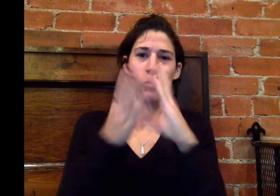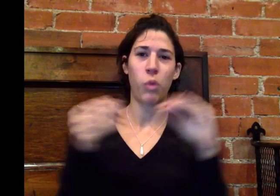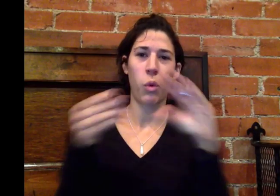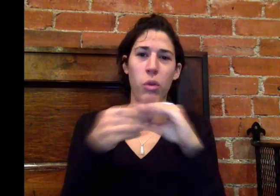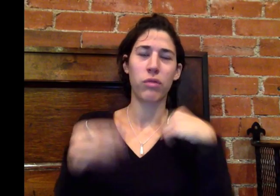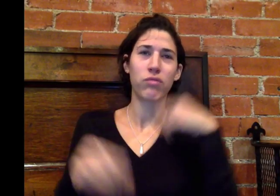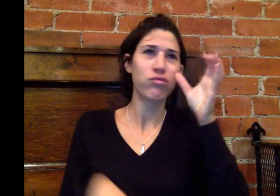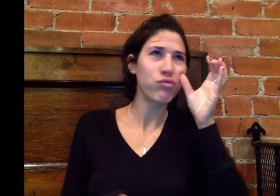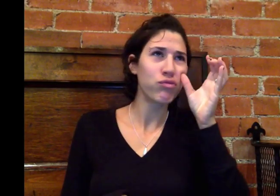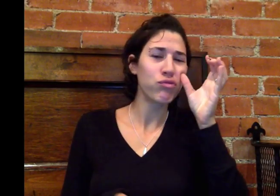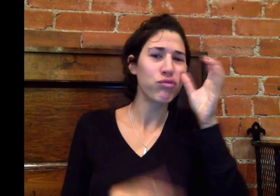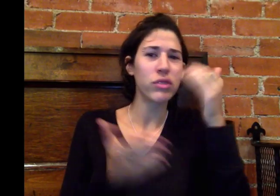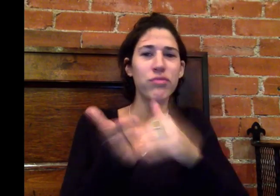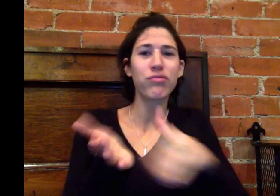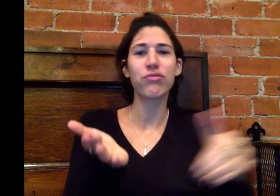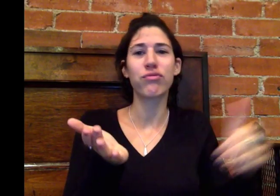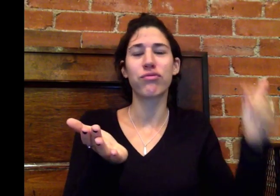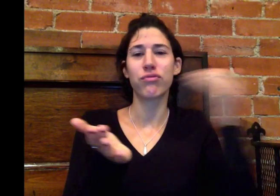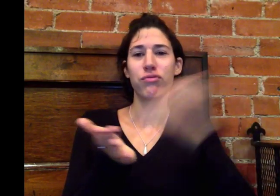This is a story that was often repeated in my family since I was a child.